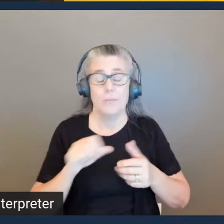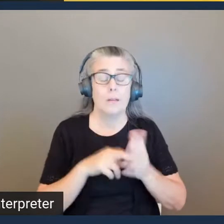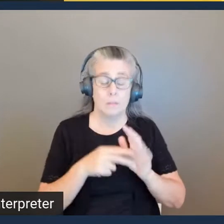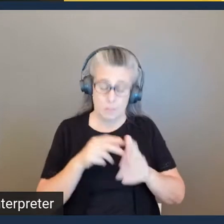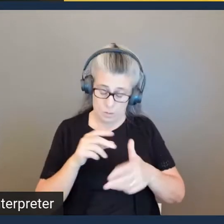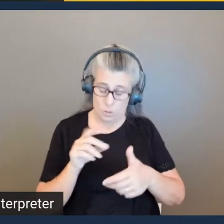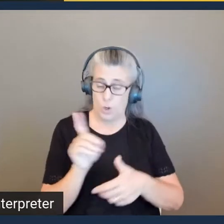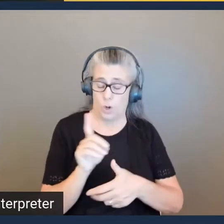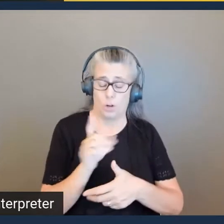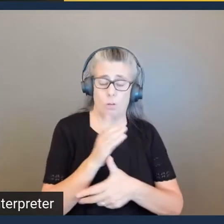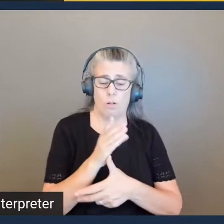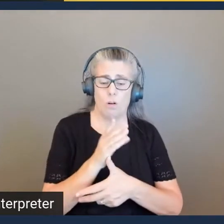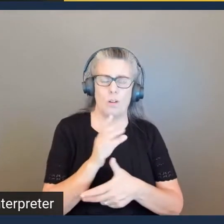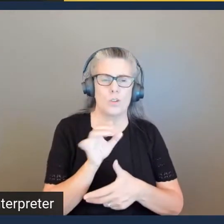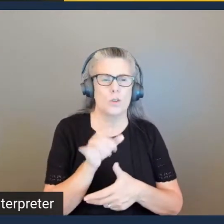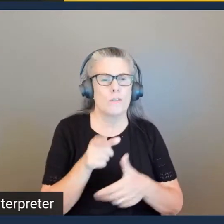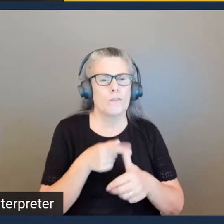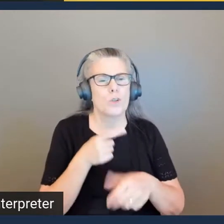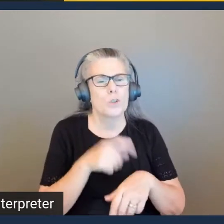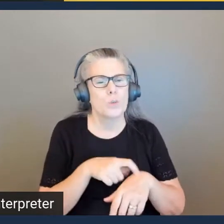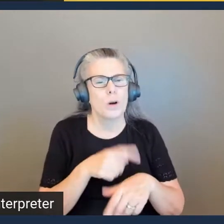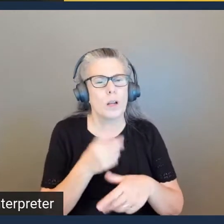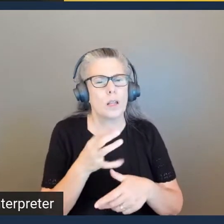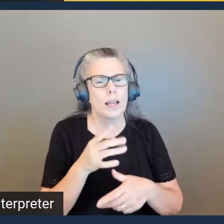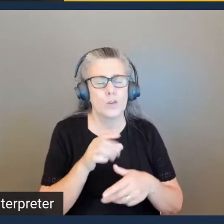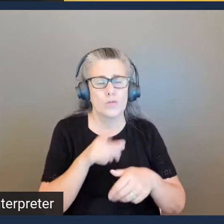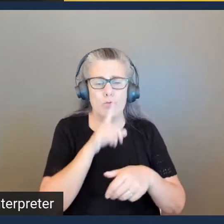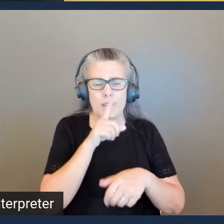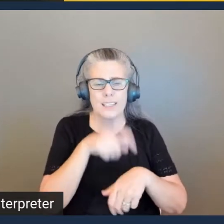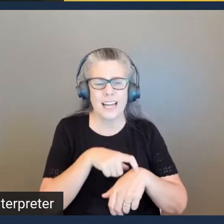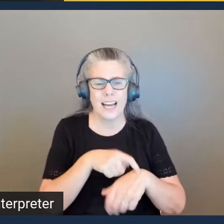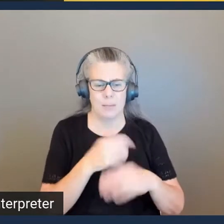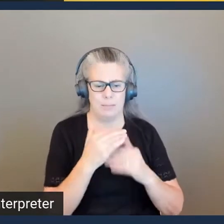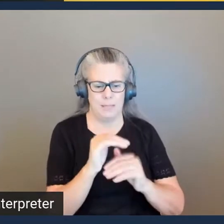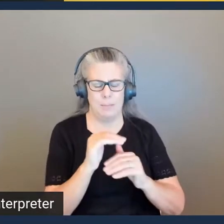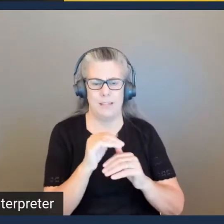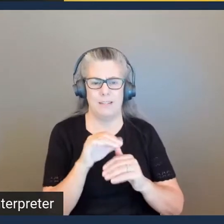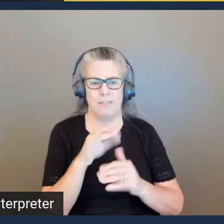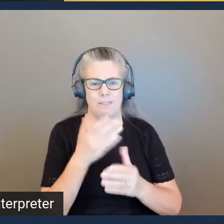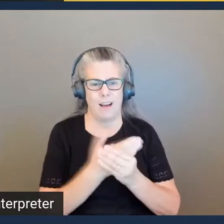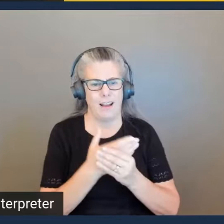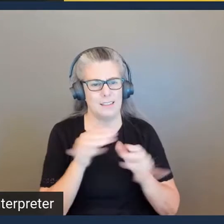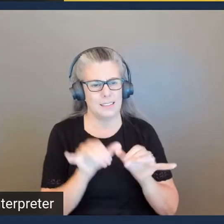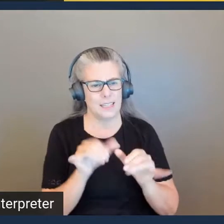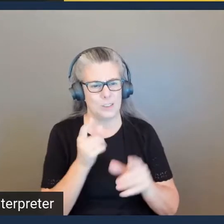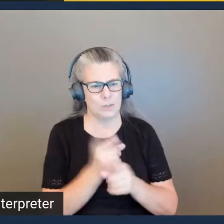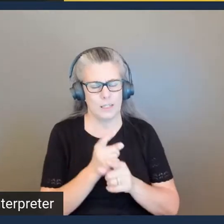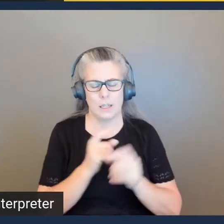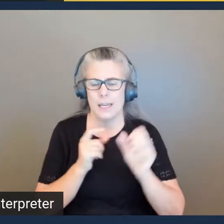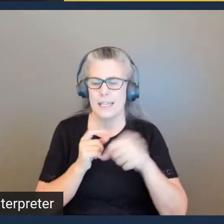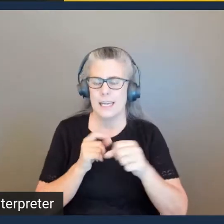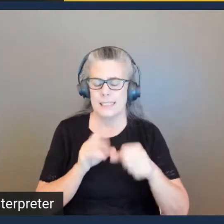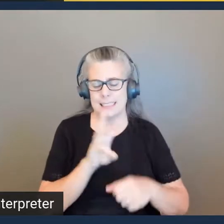What is it, how much data can we do in real time? Yeah, so typically like our limits are about six MB for the payload. - Exactly.